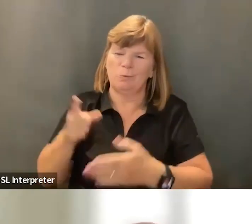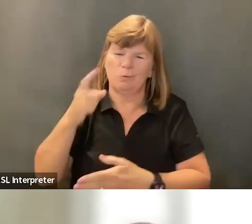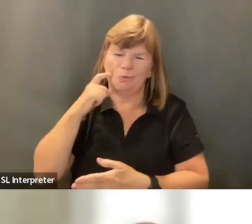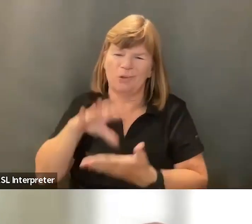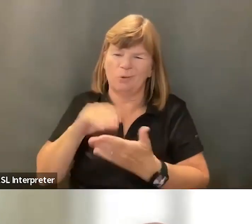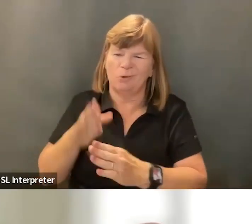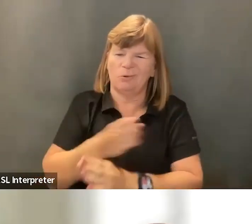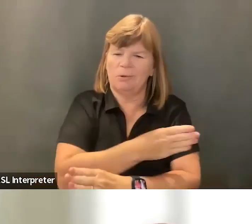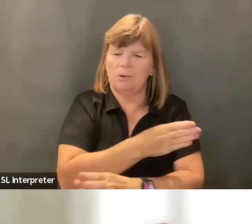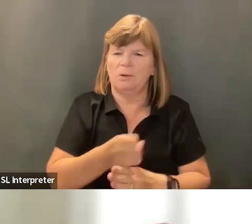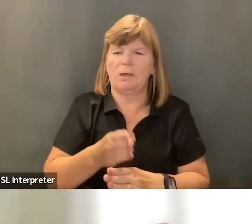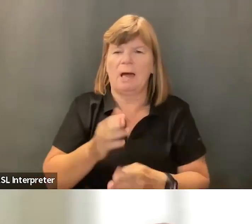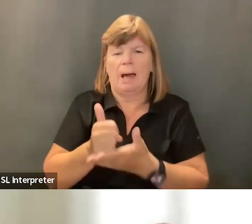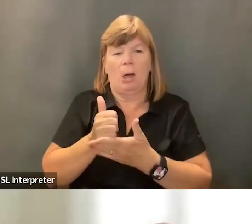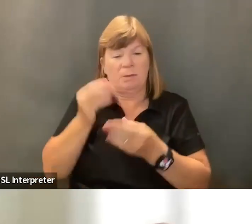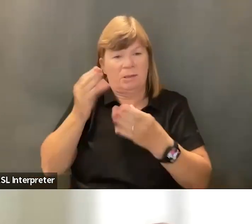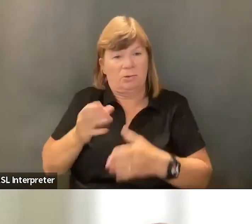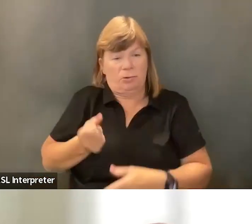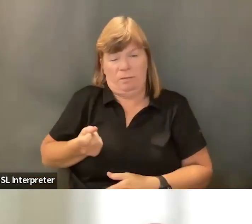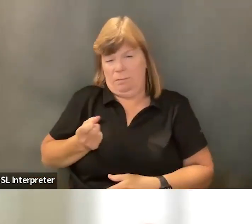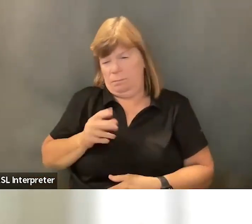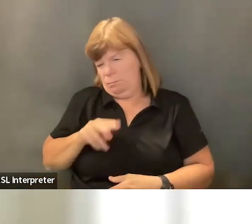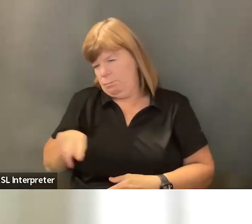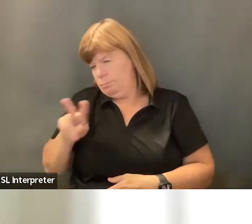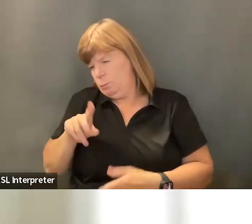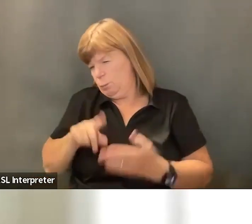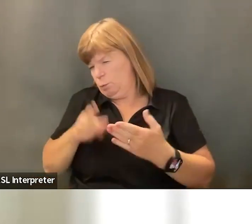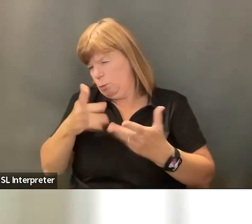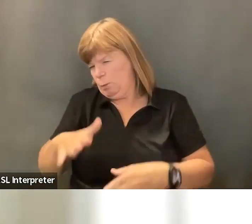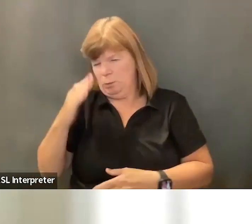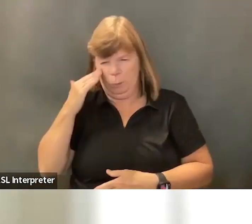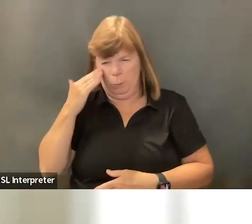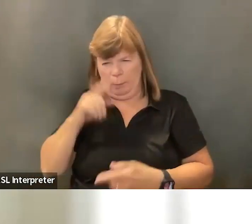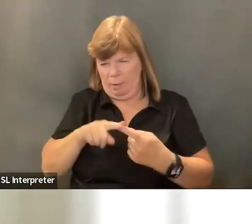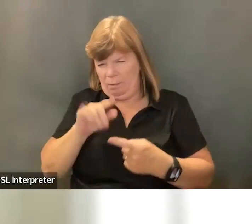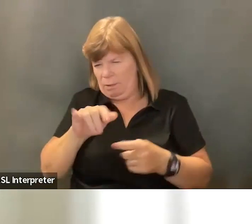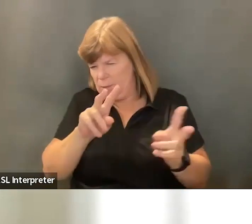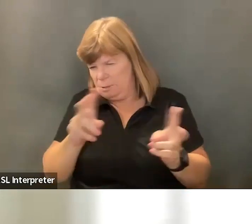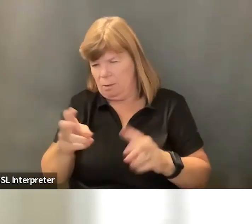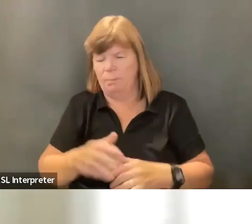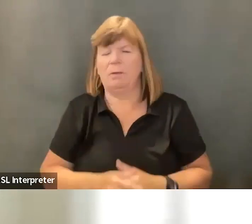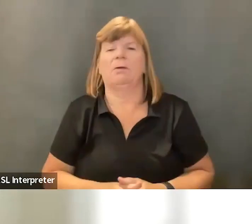help the teacher figure out what it was that they knew about the topic and so forth so so it's you